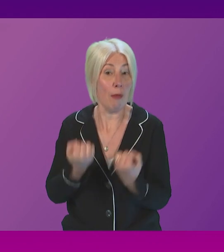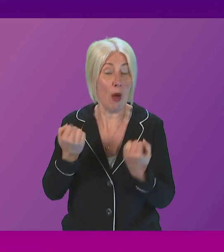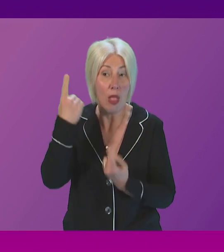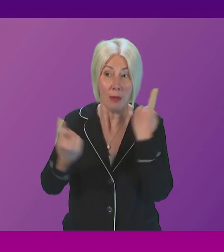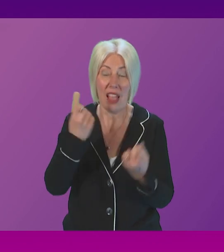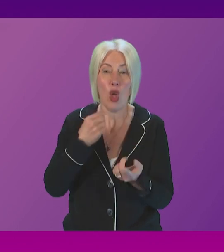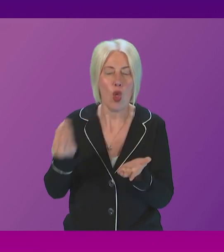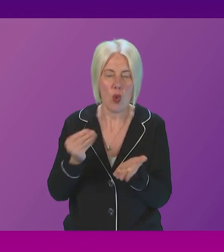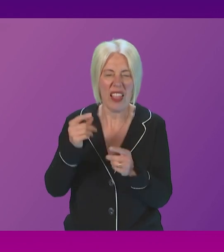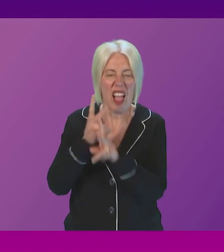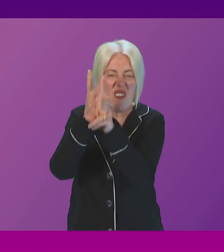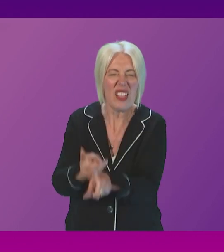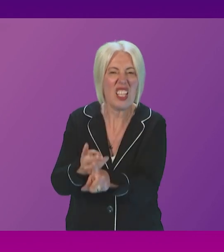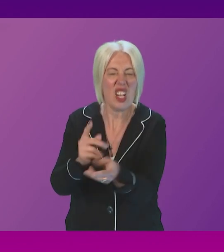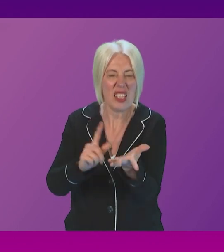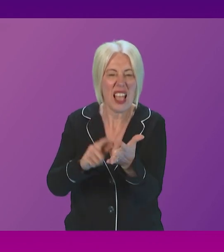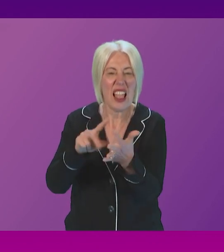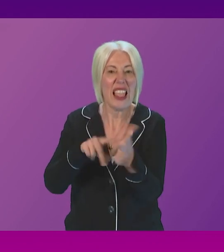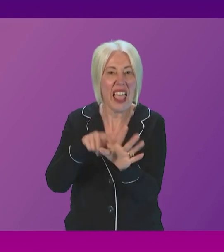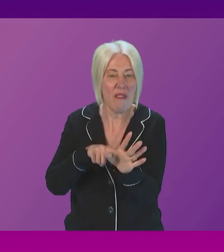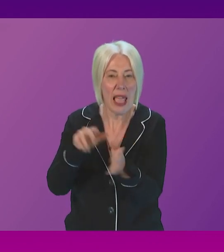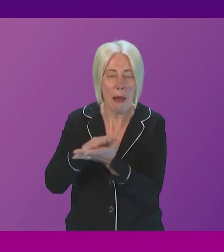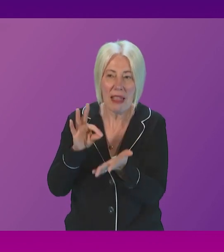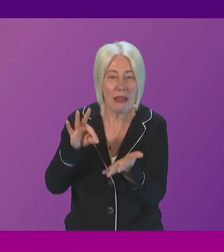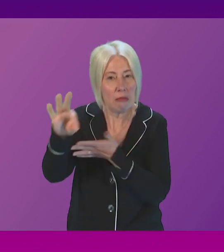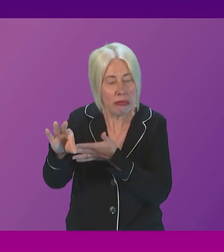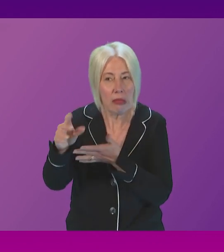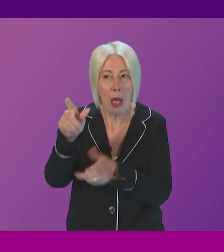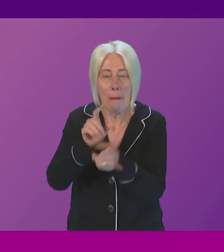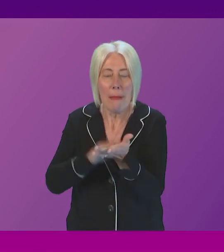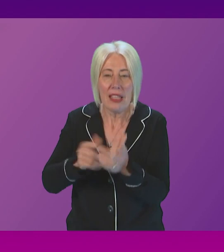levy, which will enable local authorities to invest in practical visitor management solutions.